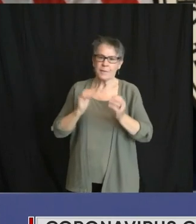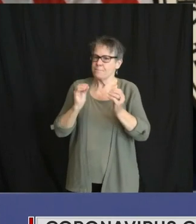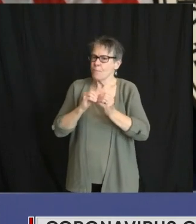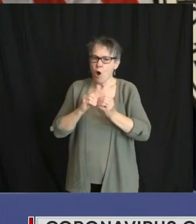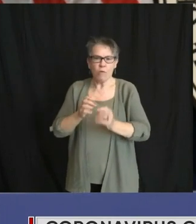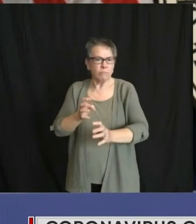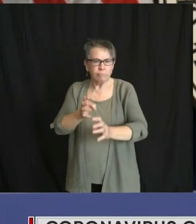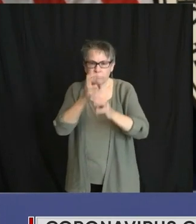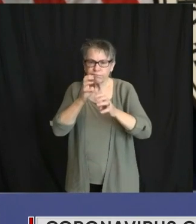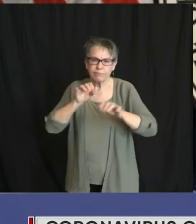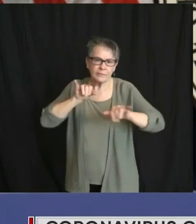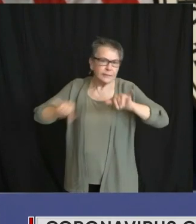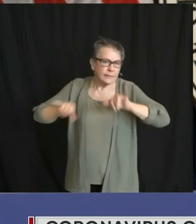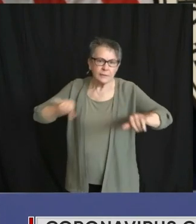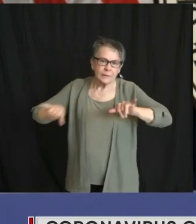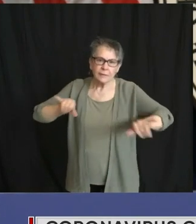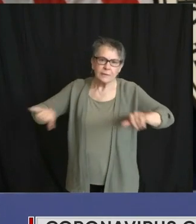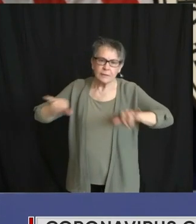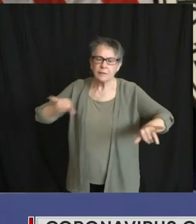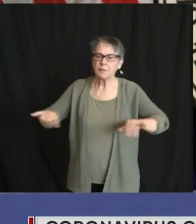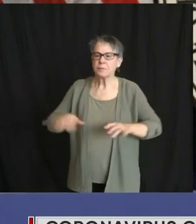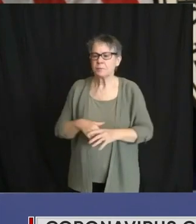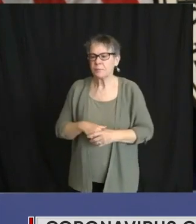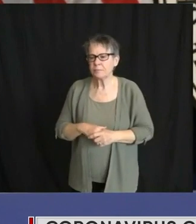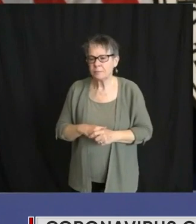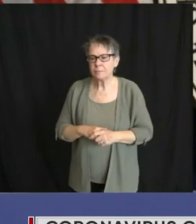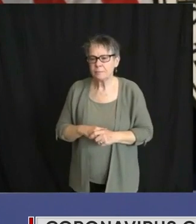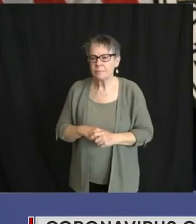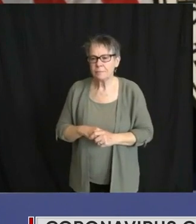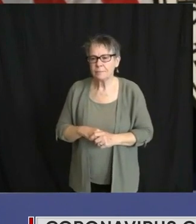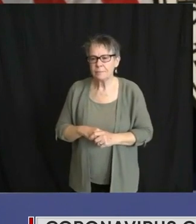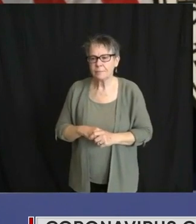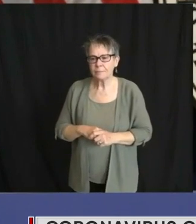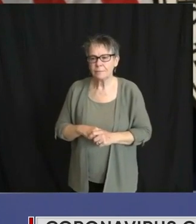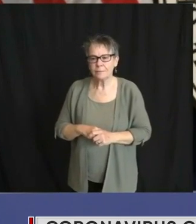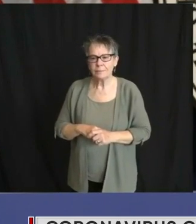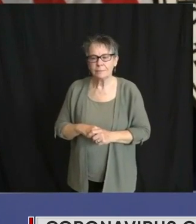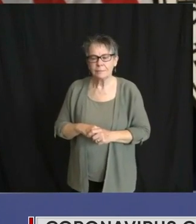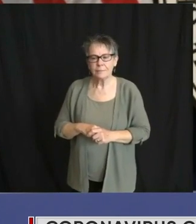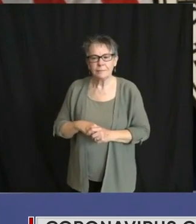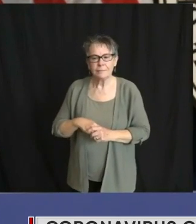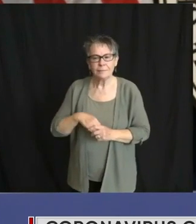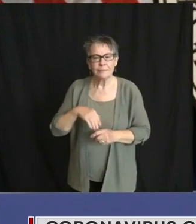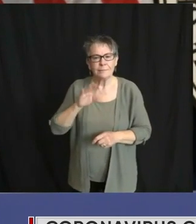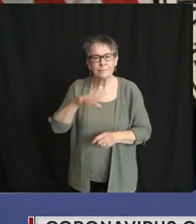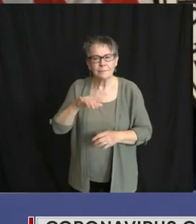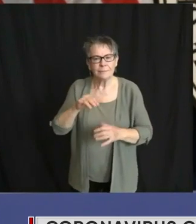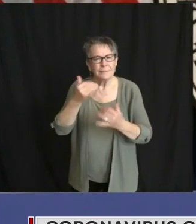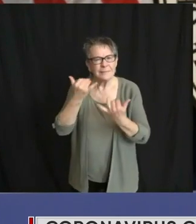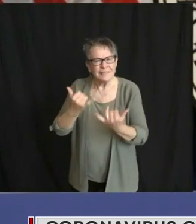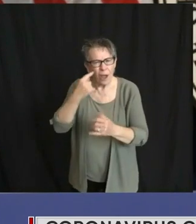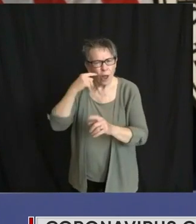WE ARE NOT SURE WHAT THE UNIVERSE IS OF FOLKS WHO HAVE BEEN INFECTED, THE POSITIVITY